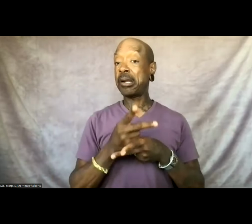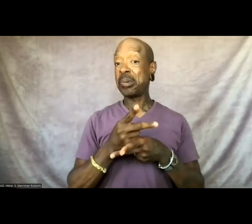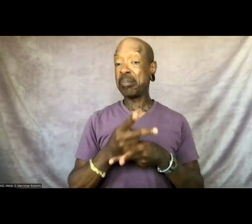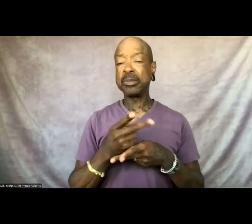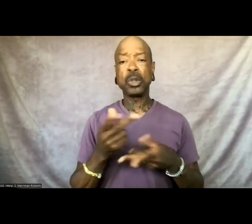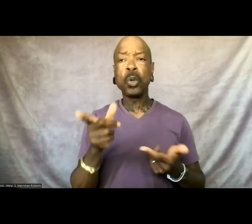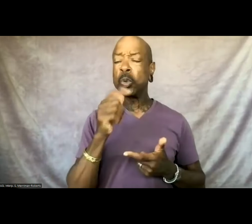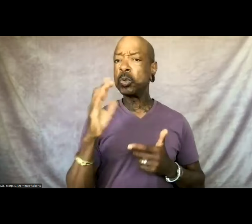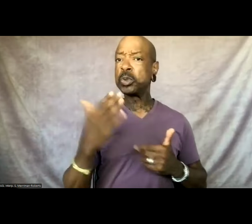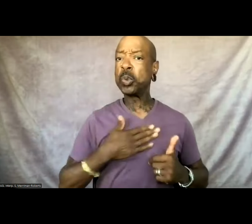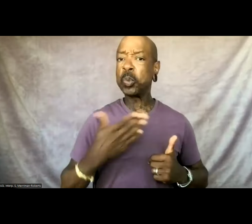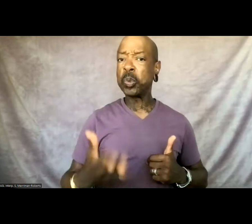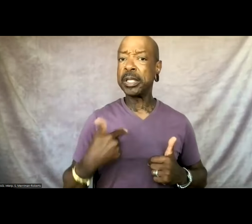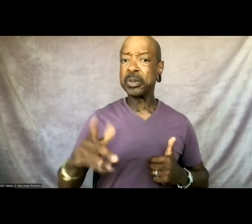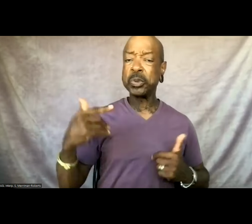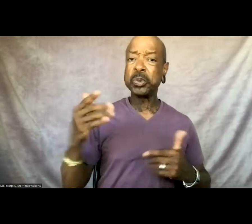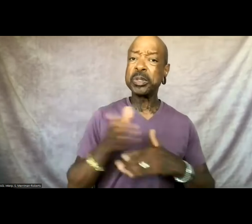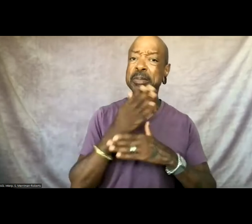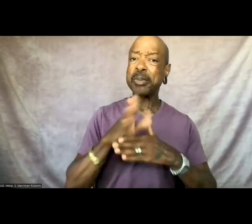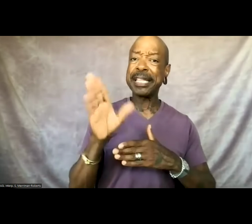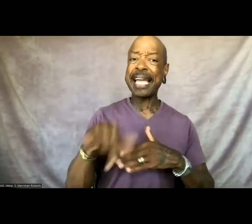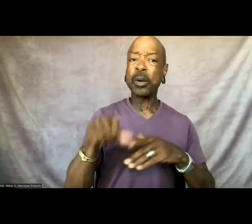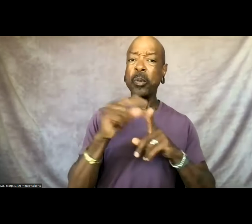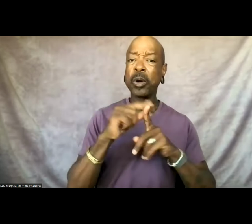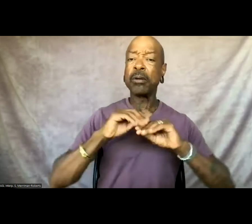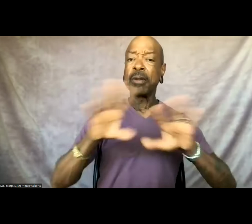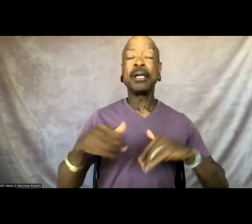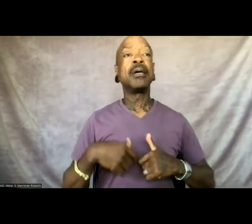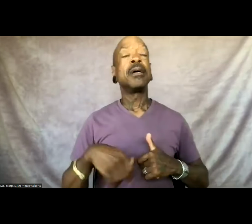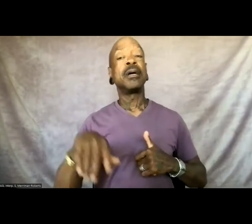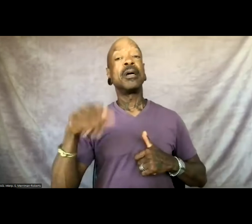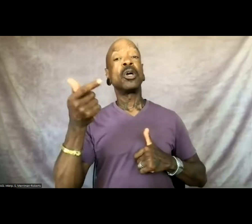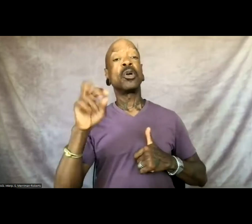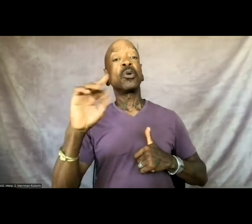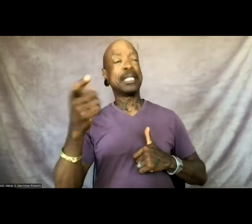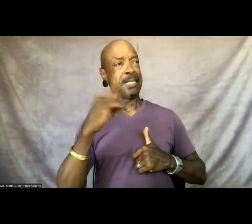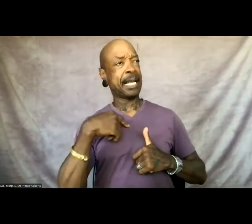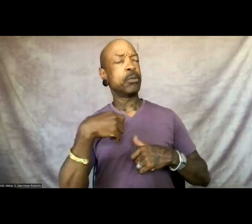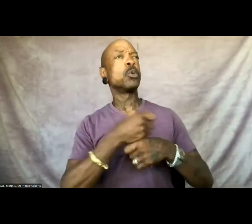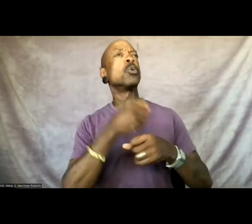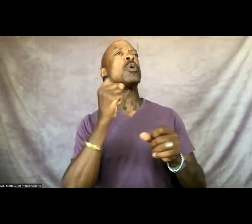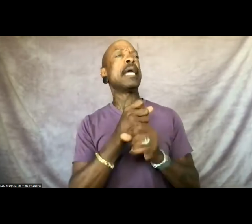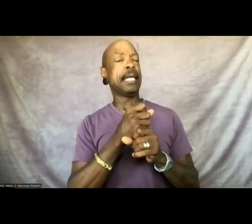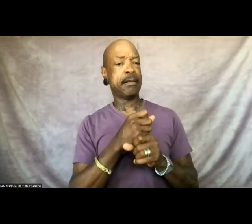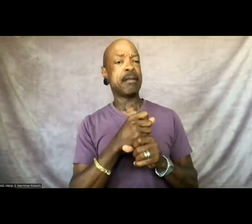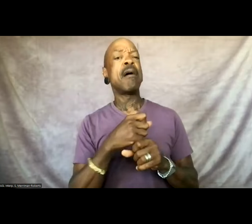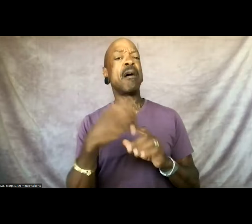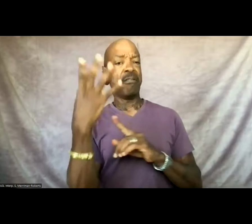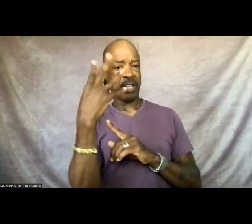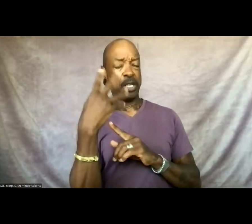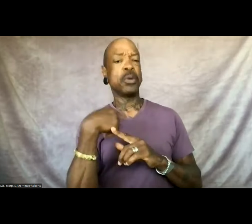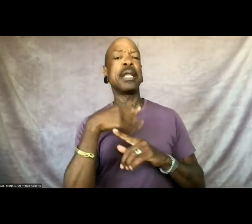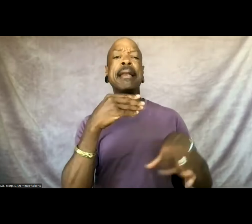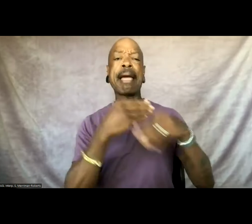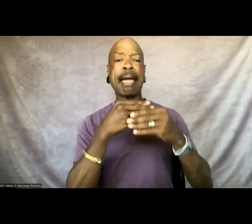might be able to qualify for the first time and get access to IHSS and health care. Oh, great. Bill says I will